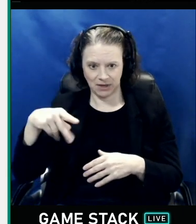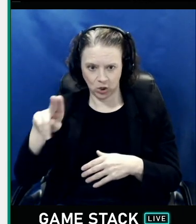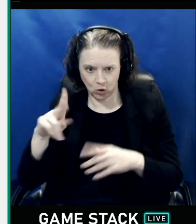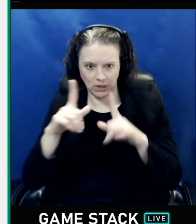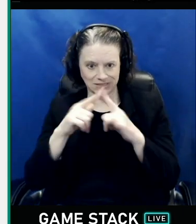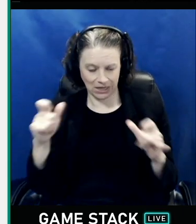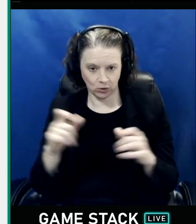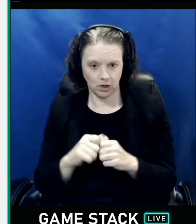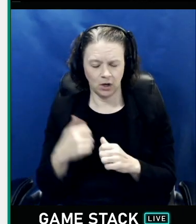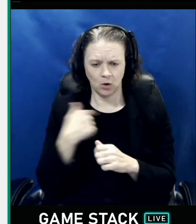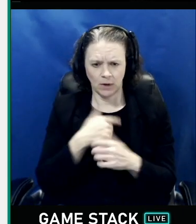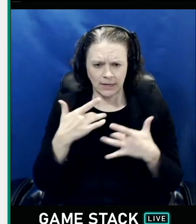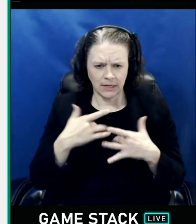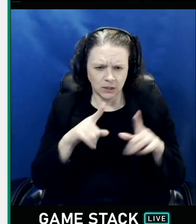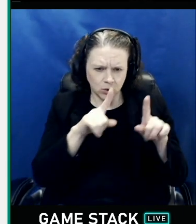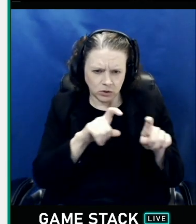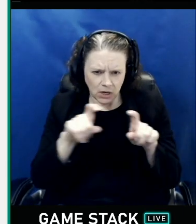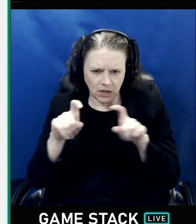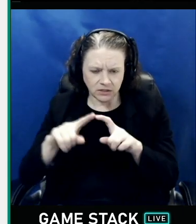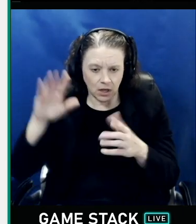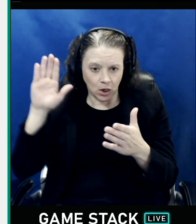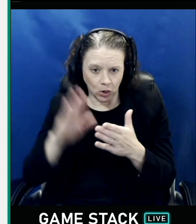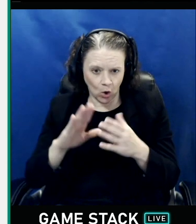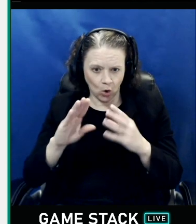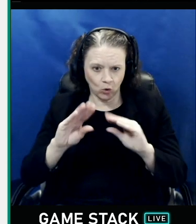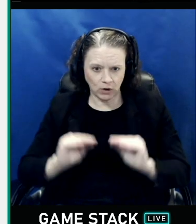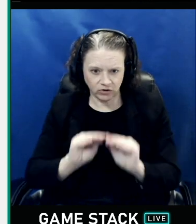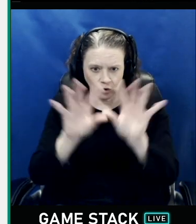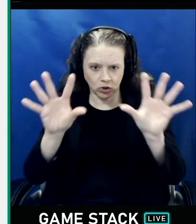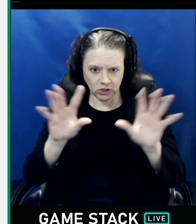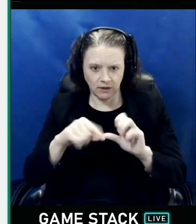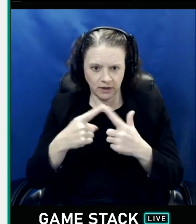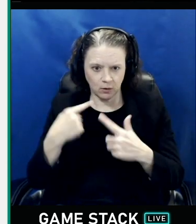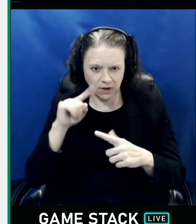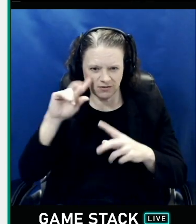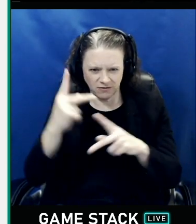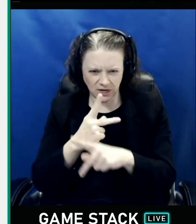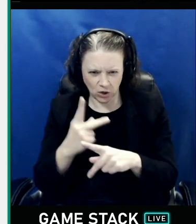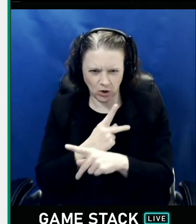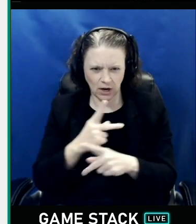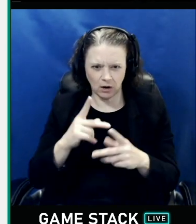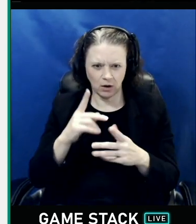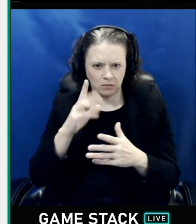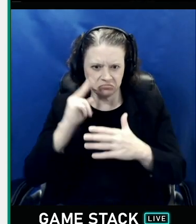lower resolutions may help forecast performance of future faster GPUs. In UE4.26, the Core Limit